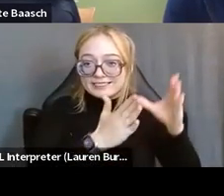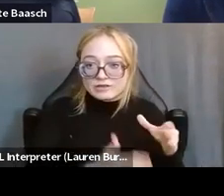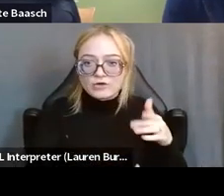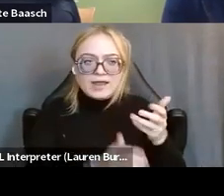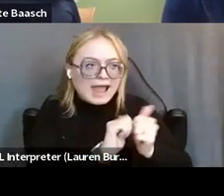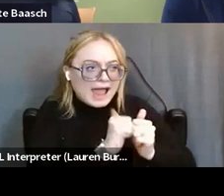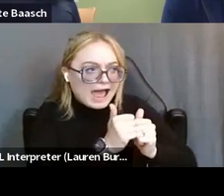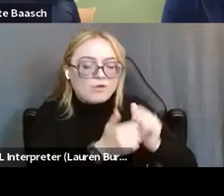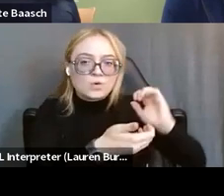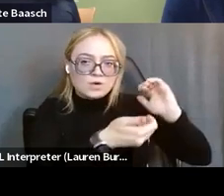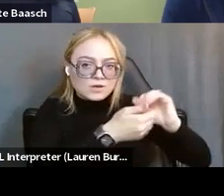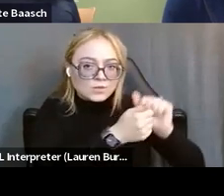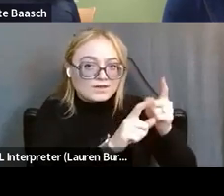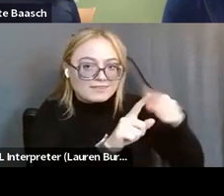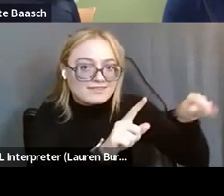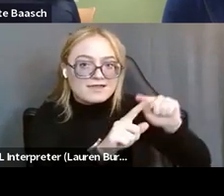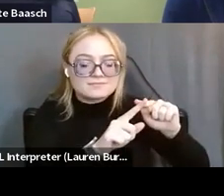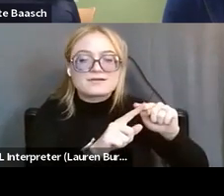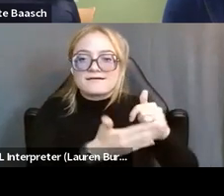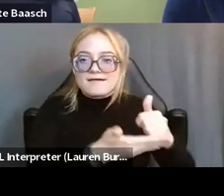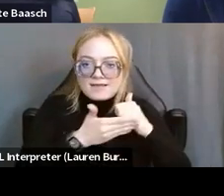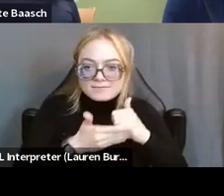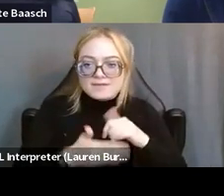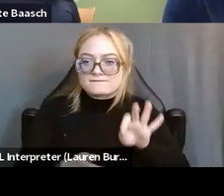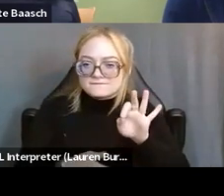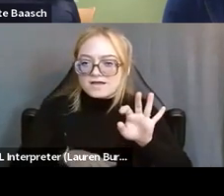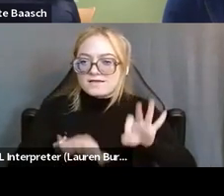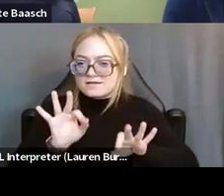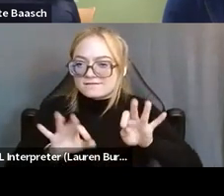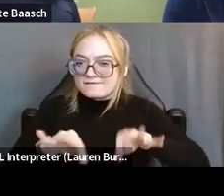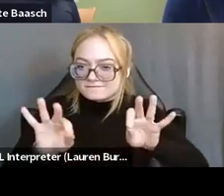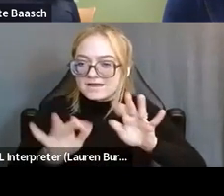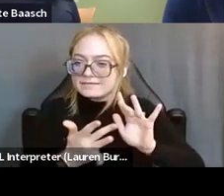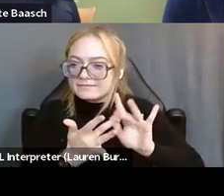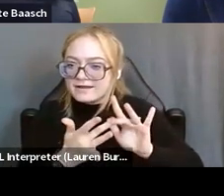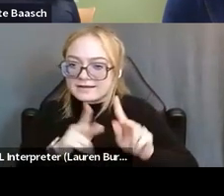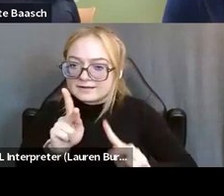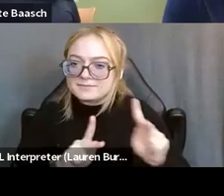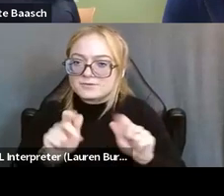them helping us find contacts, using contacts. So we were using a community to sort of start to develop these processes instead of trying